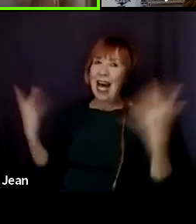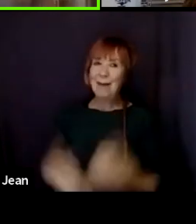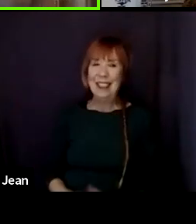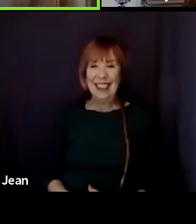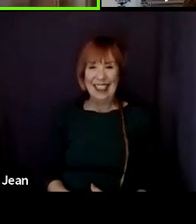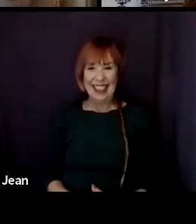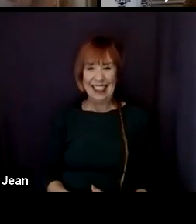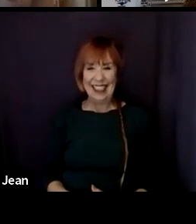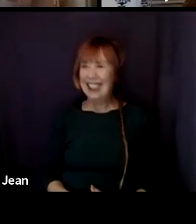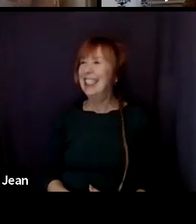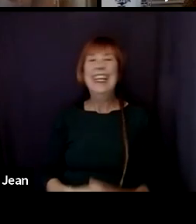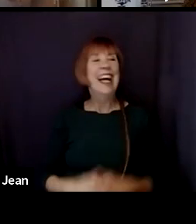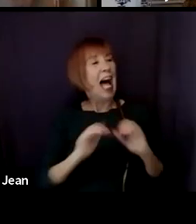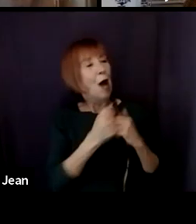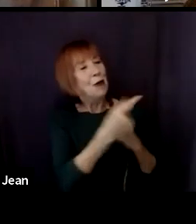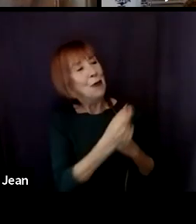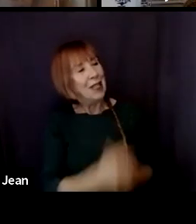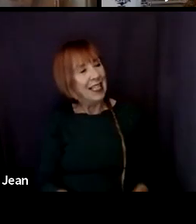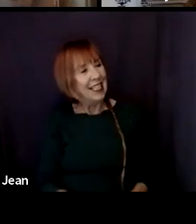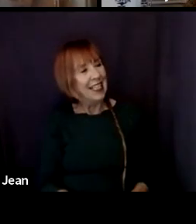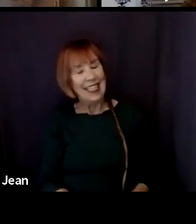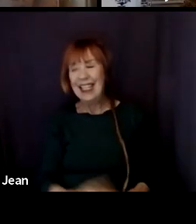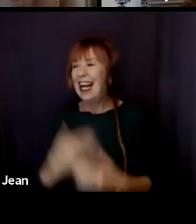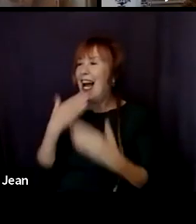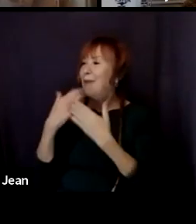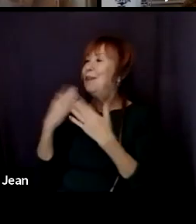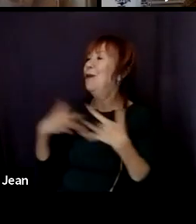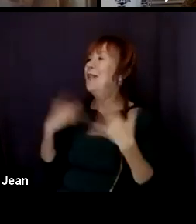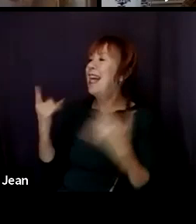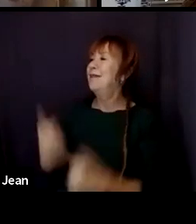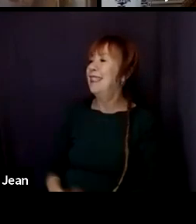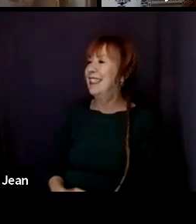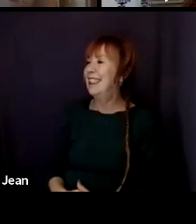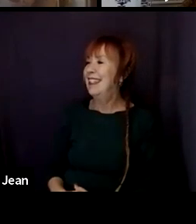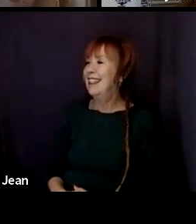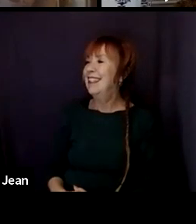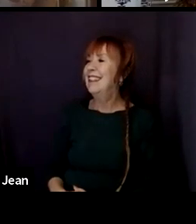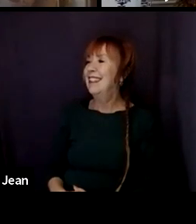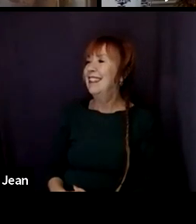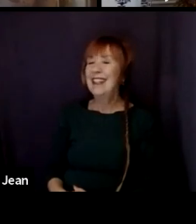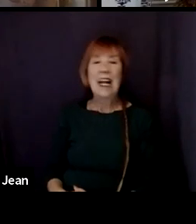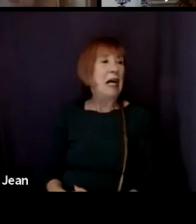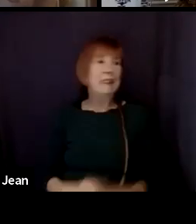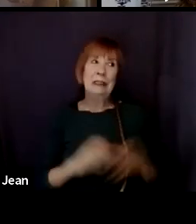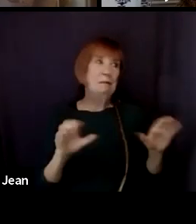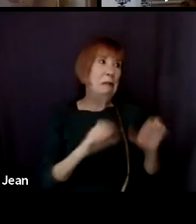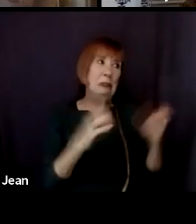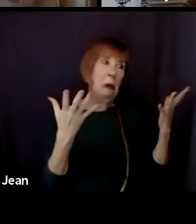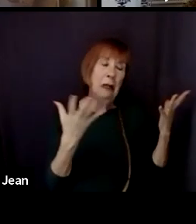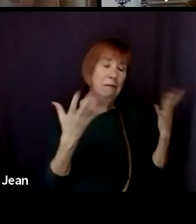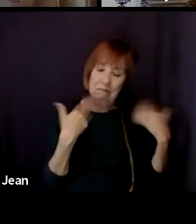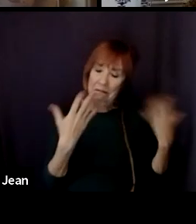How are you doing Hilliard? I'm good, what's up everybody? Just doing the deal. Here's what I'm gonna do for you. All right.